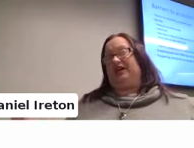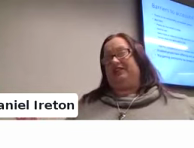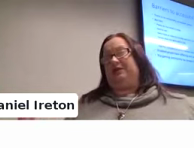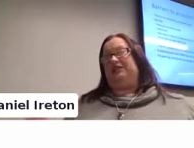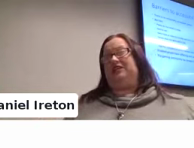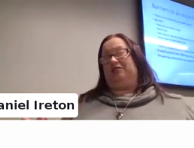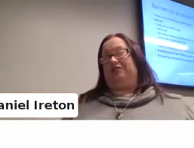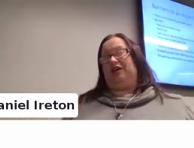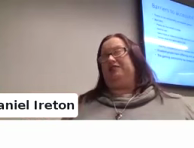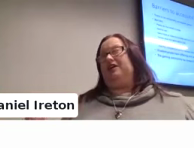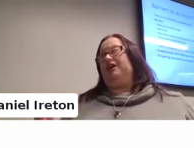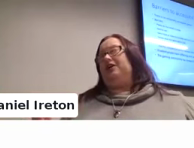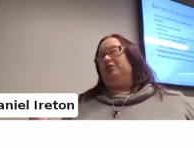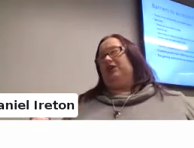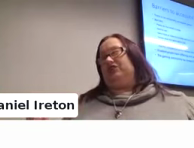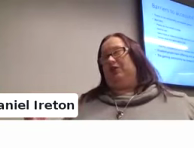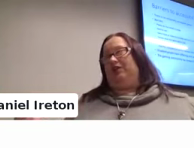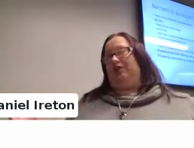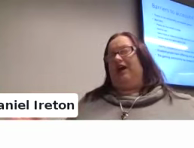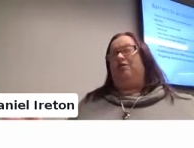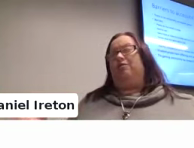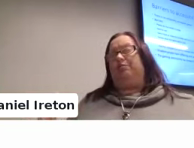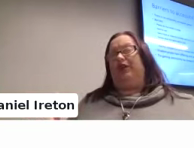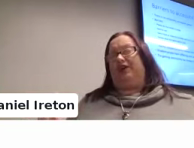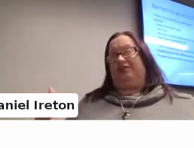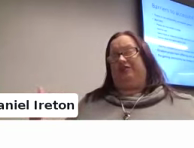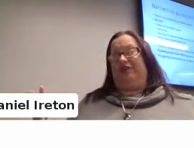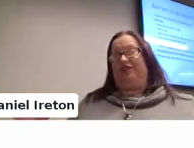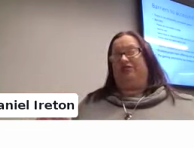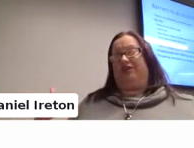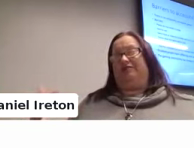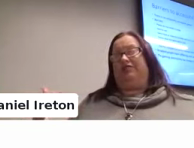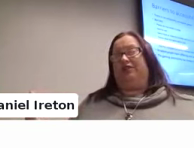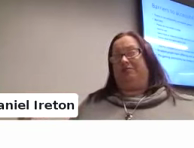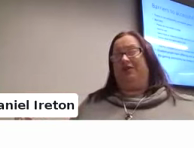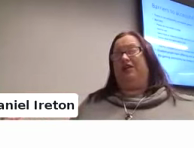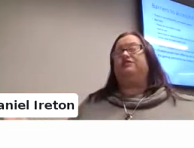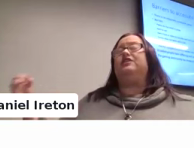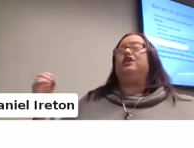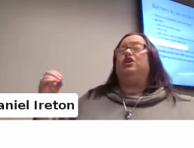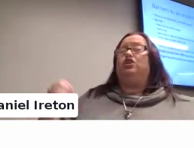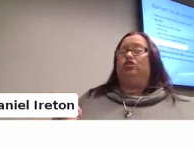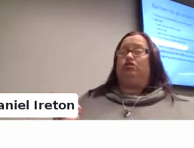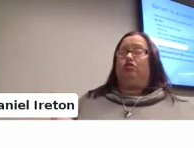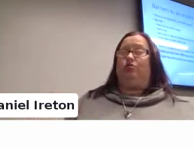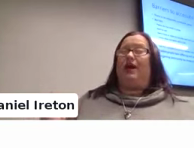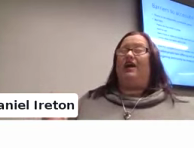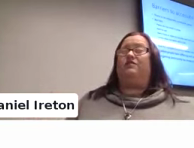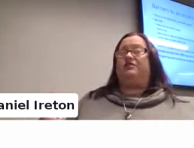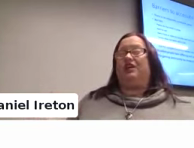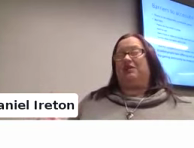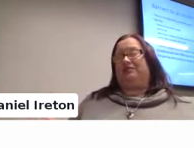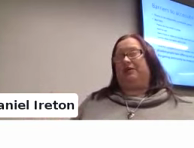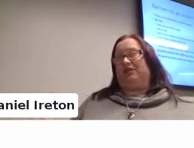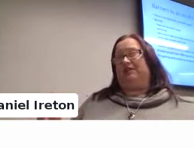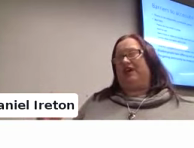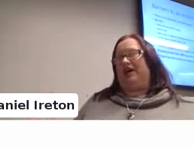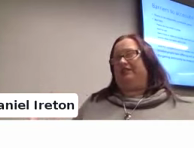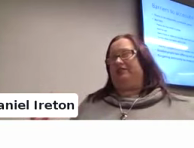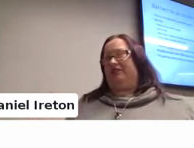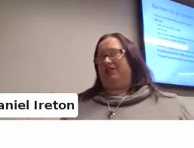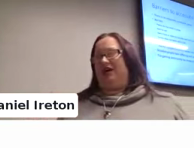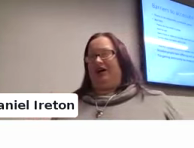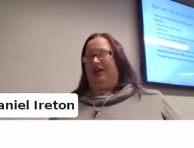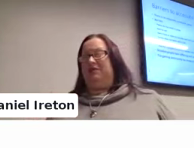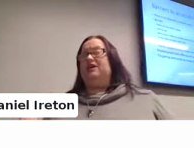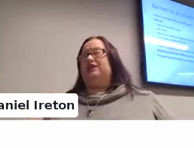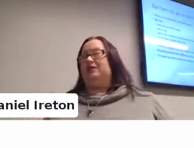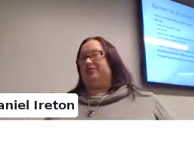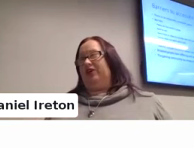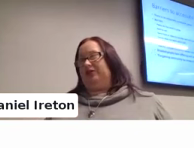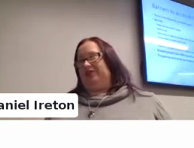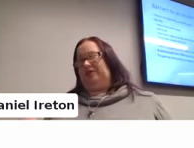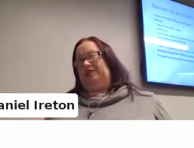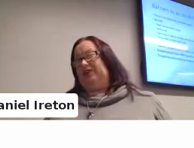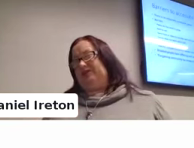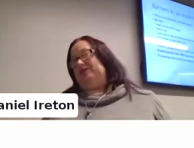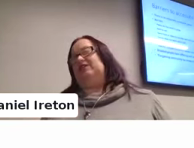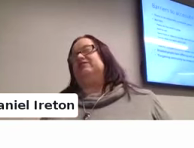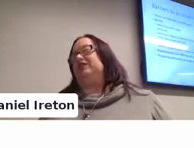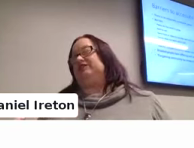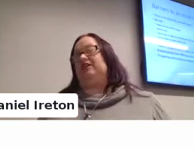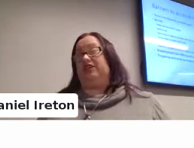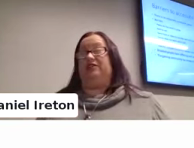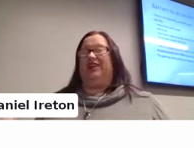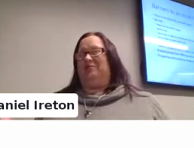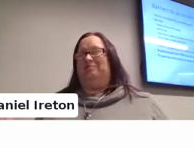The big is barrier especially if you're thinking about creating gaming event is that there really isn't a game that is universally accessible.